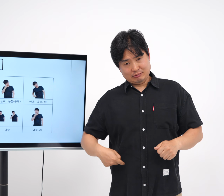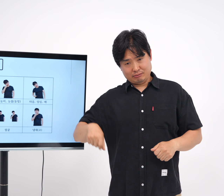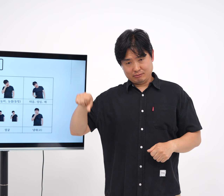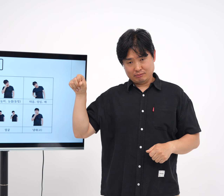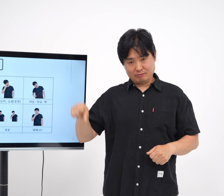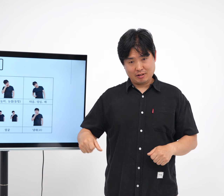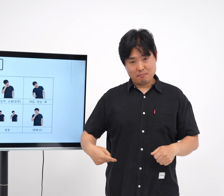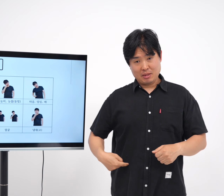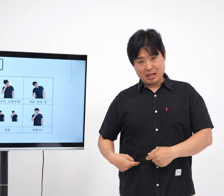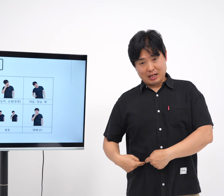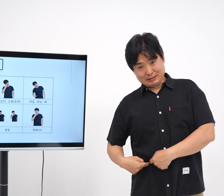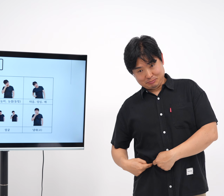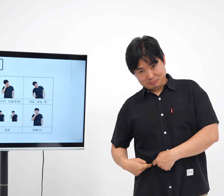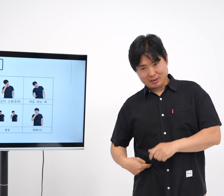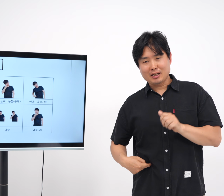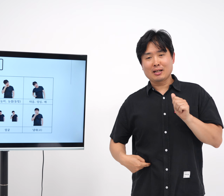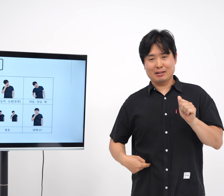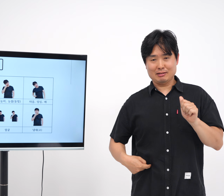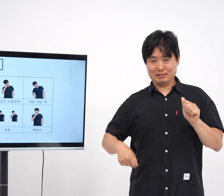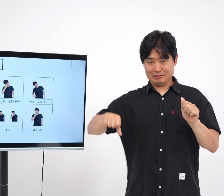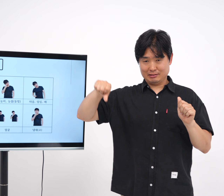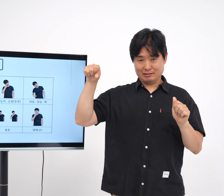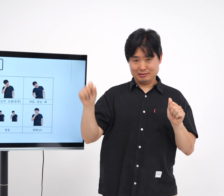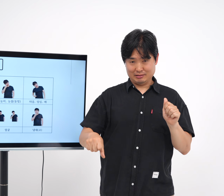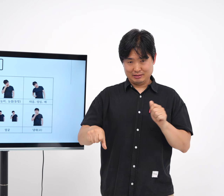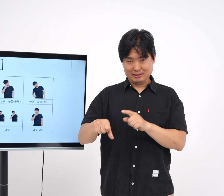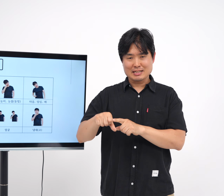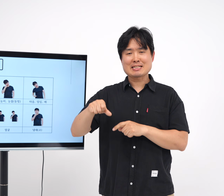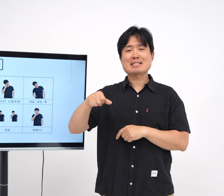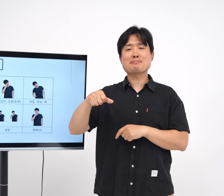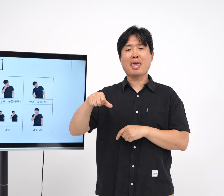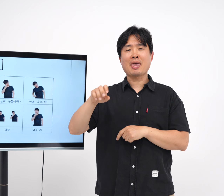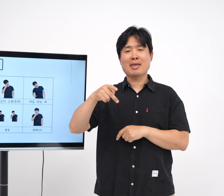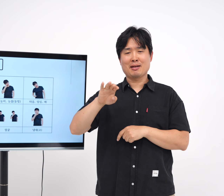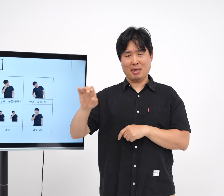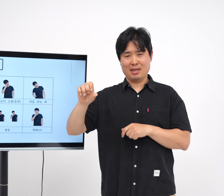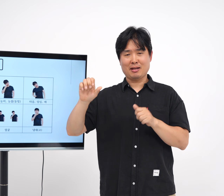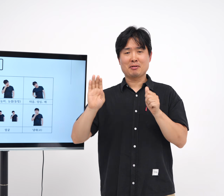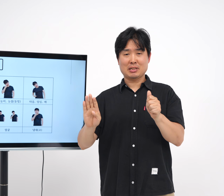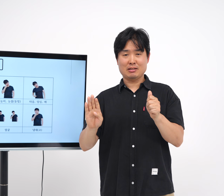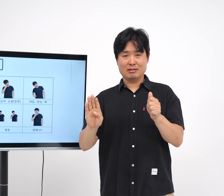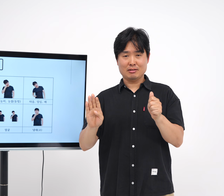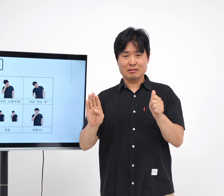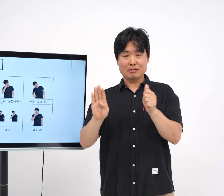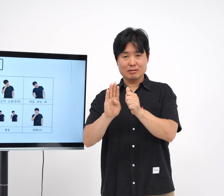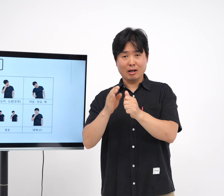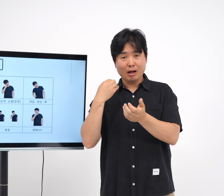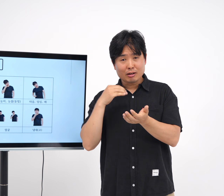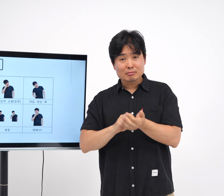Conscience A and failure B are combined, and